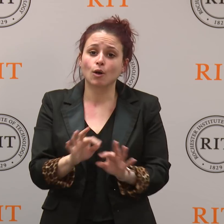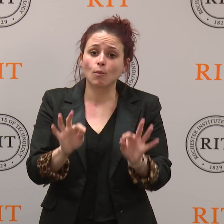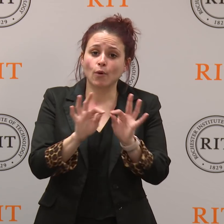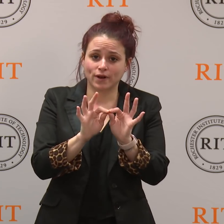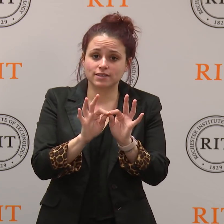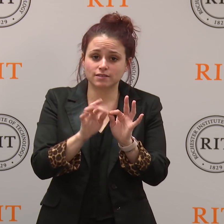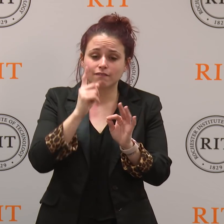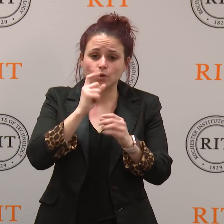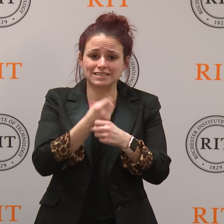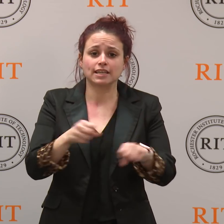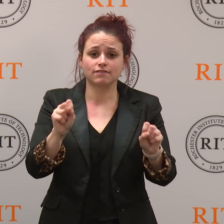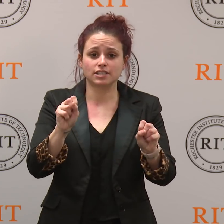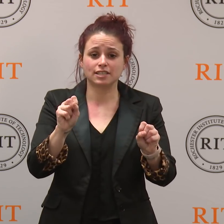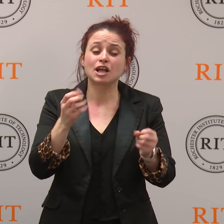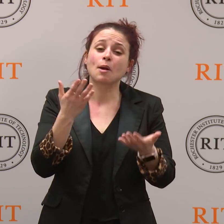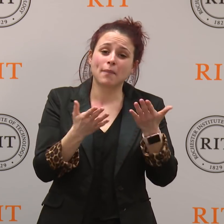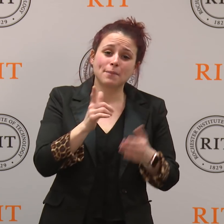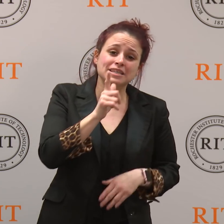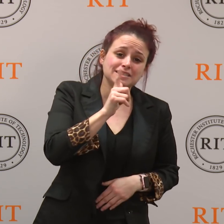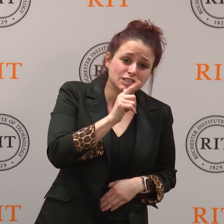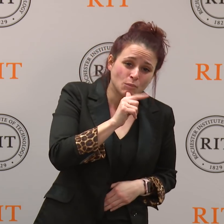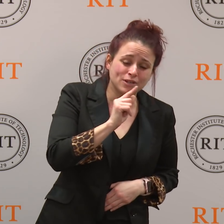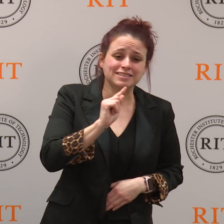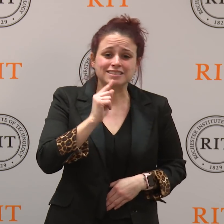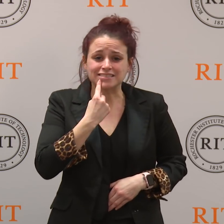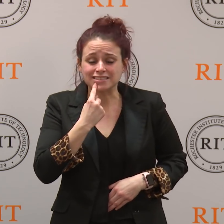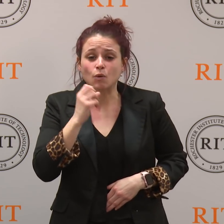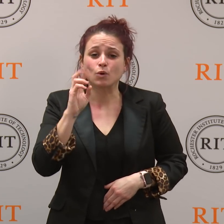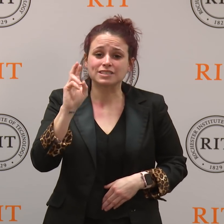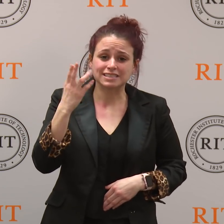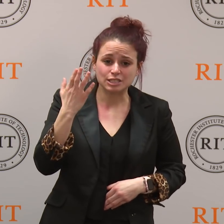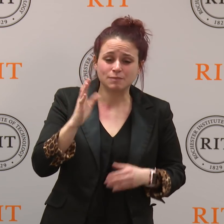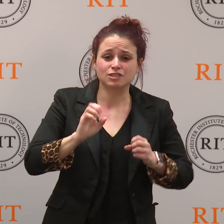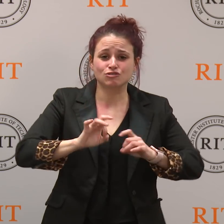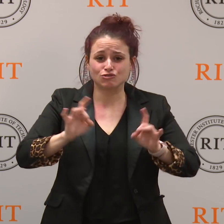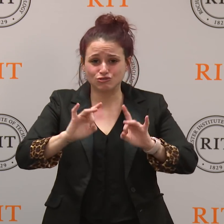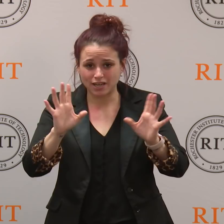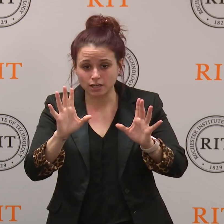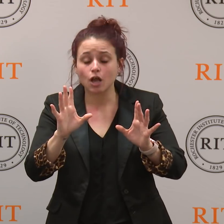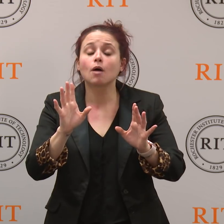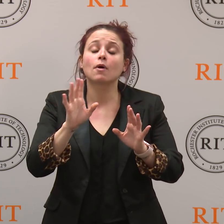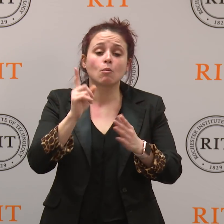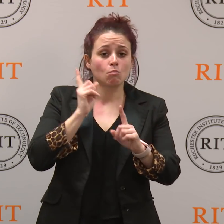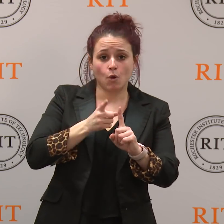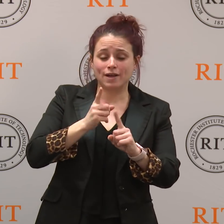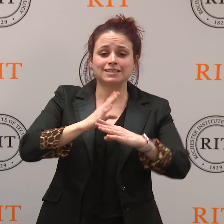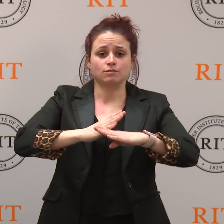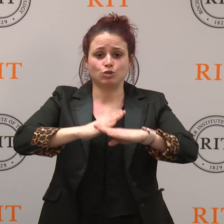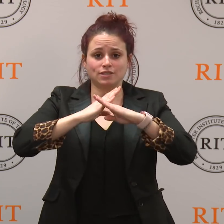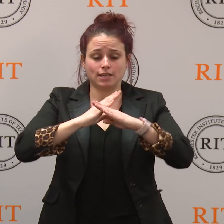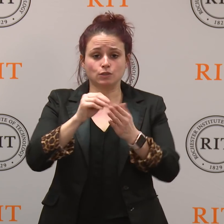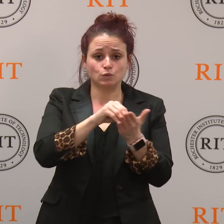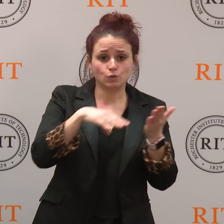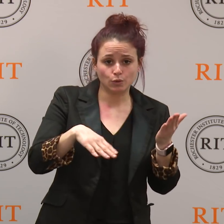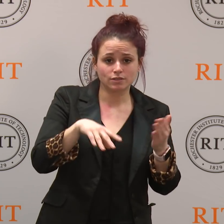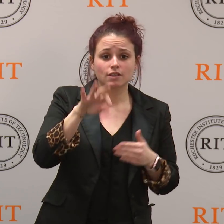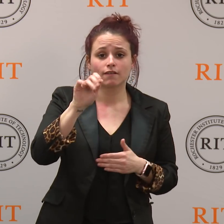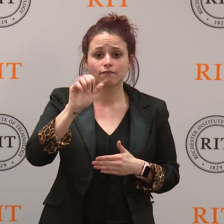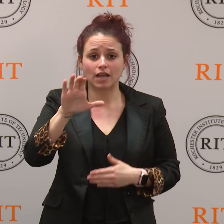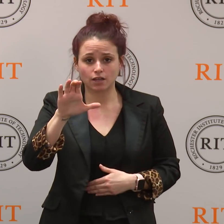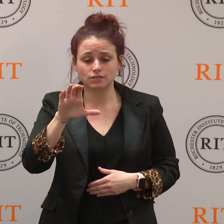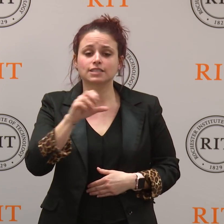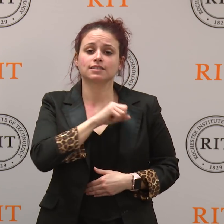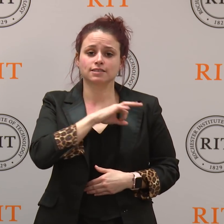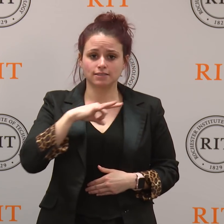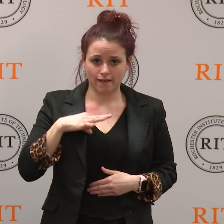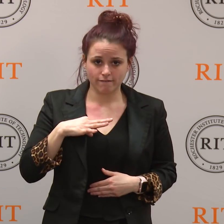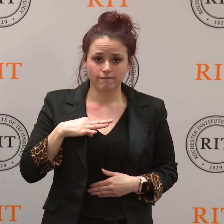be or drastic they may seem, are designed to protect our students, faculty, staff, and